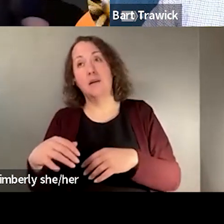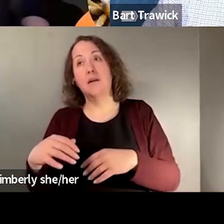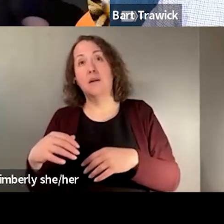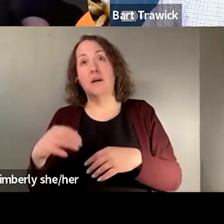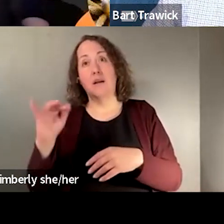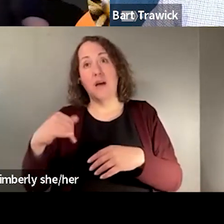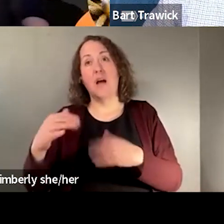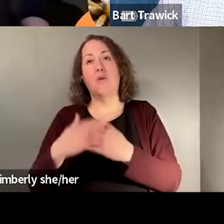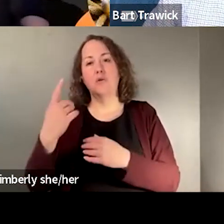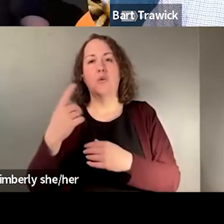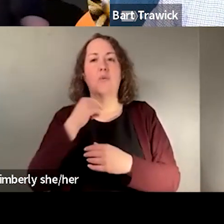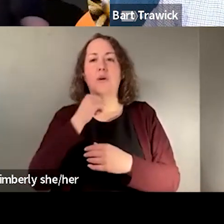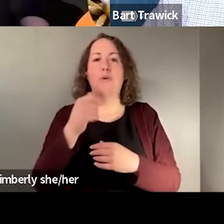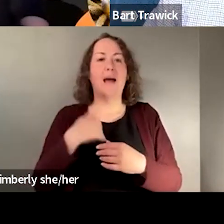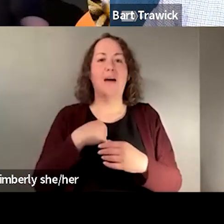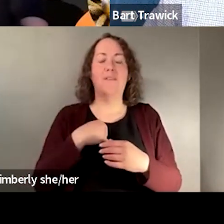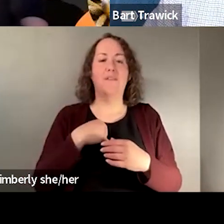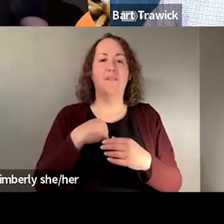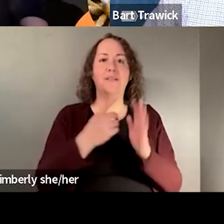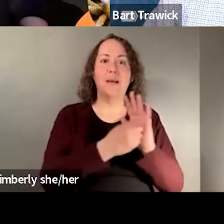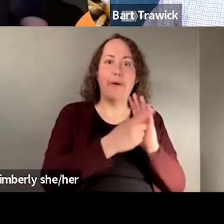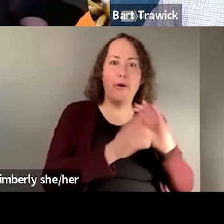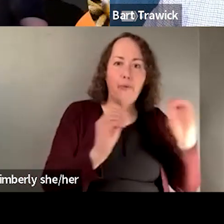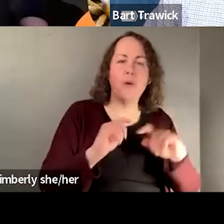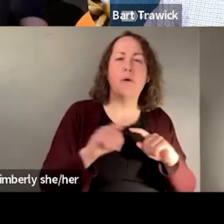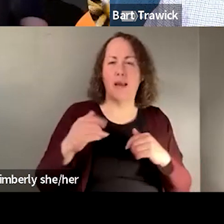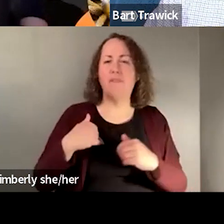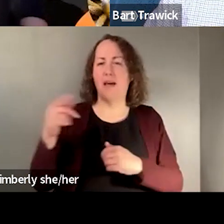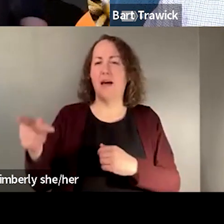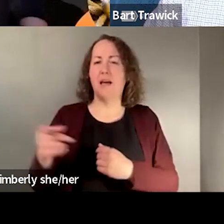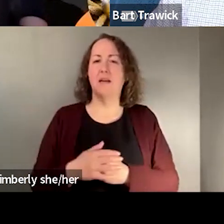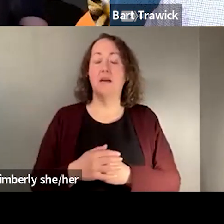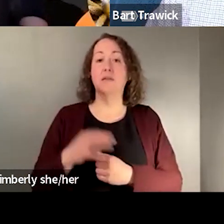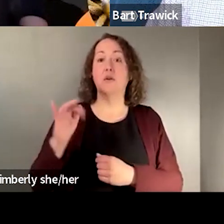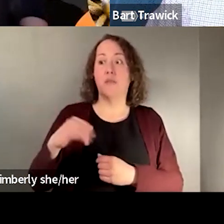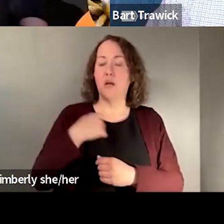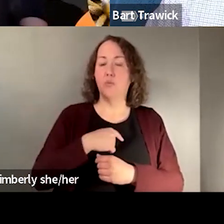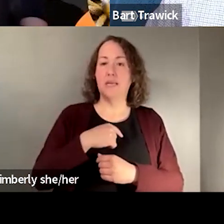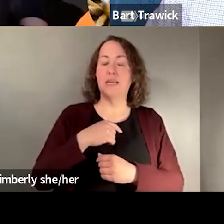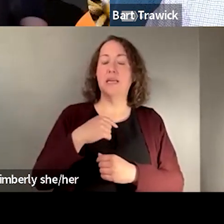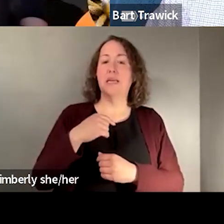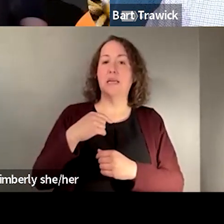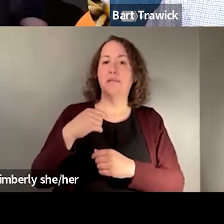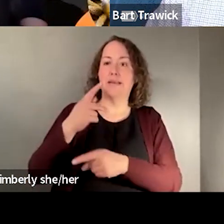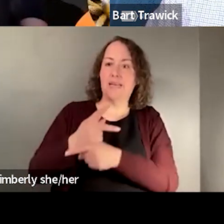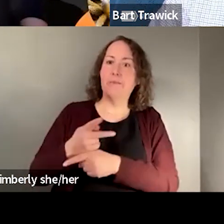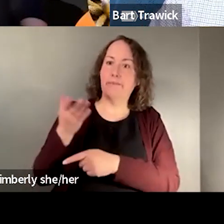and go see the workbooks that we've kept on the website since our workshop in February. Jeremy Leffler: Okay.